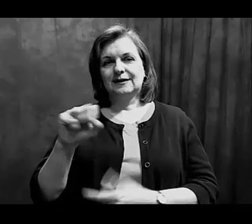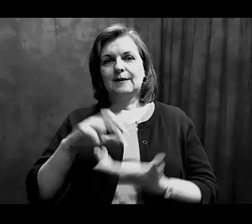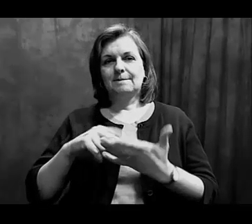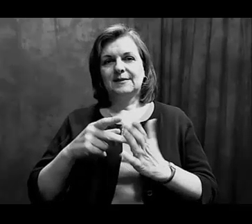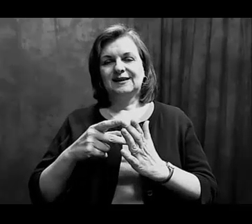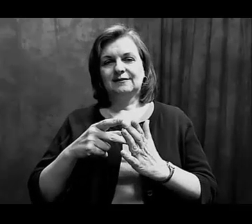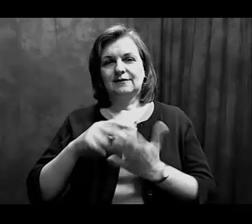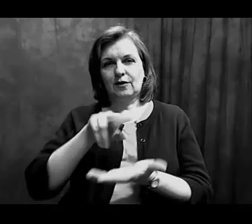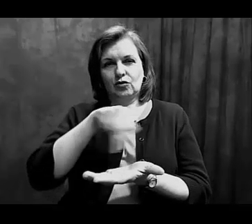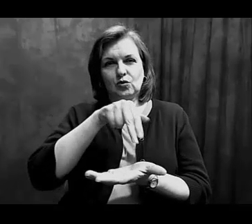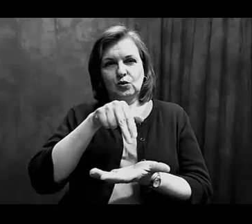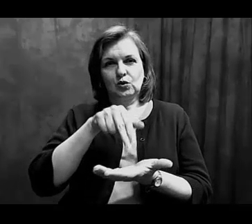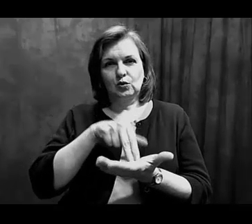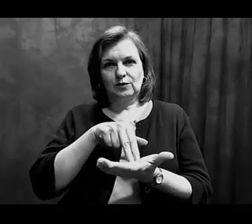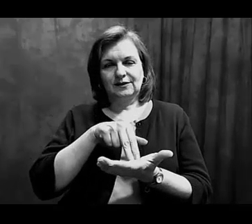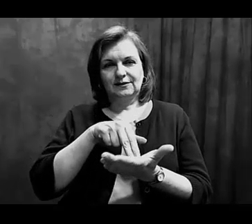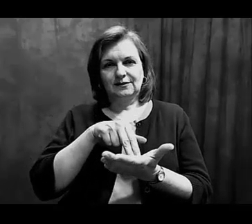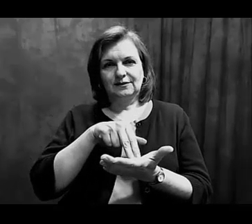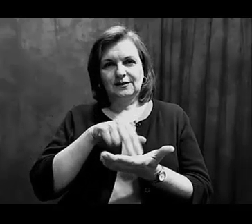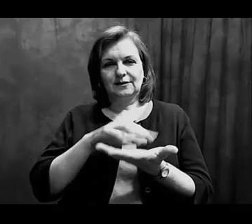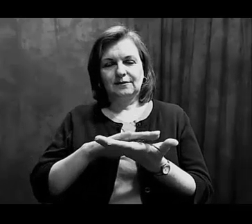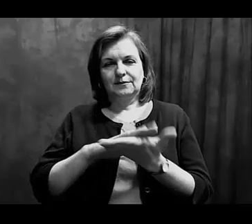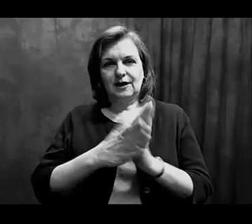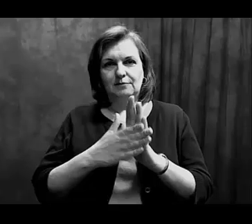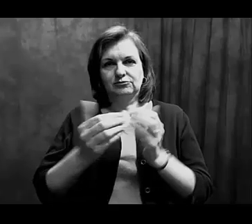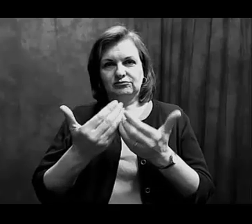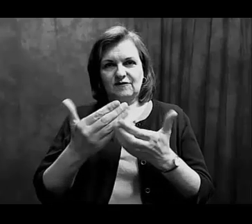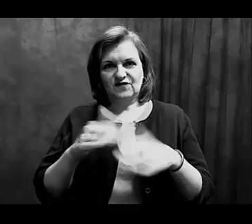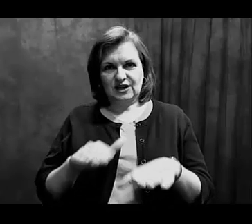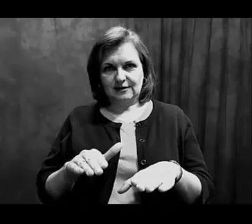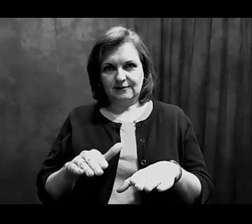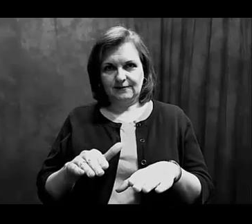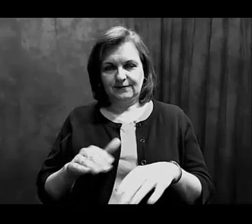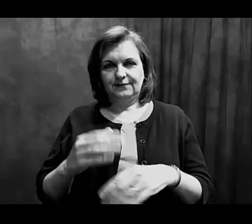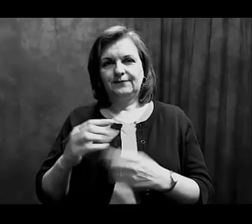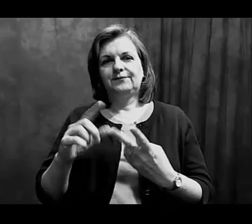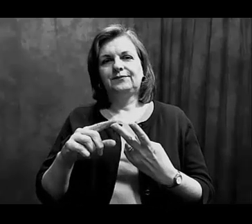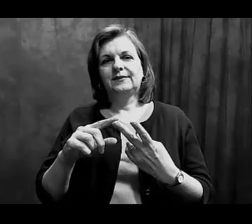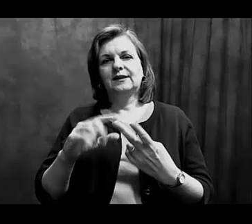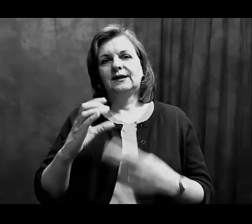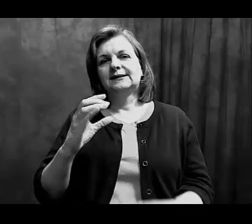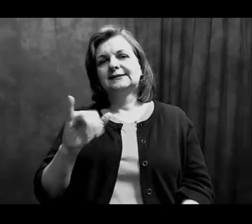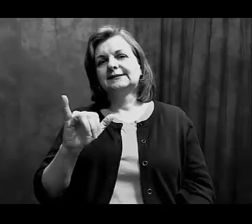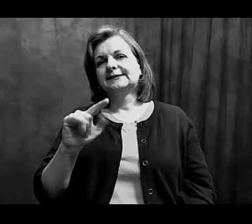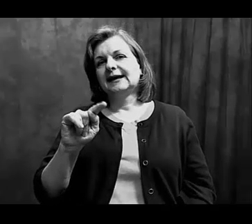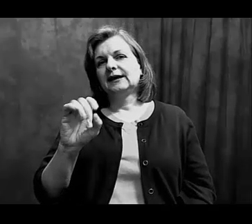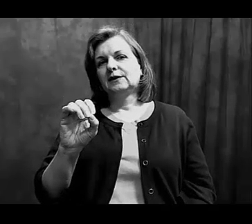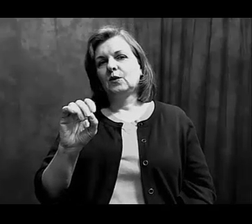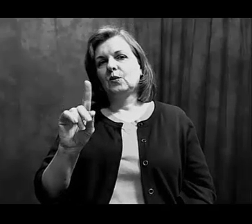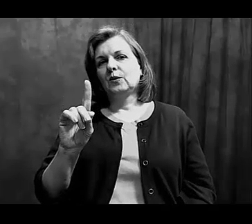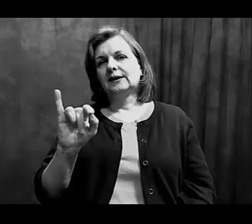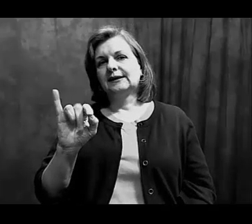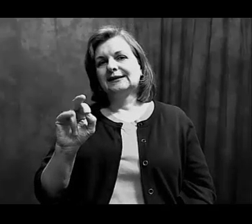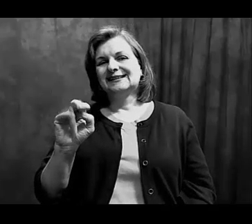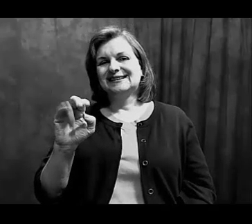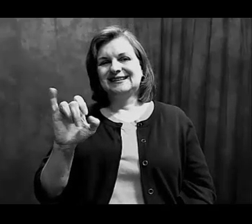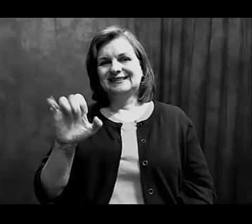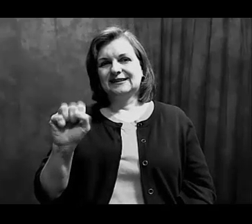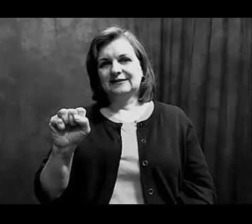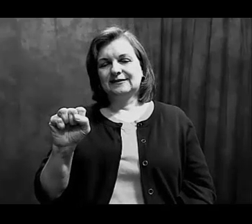of the nucleus cytokinesis is division